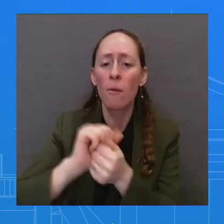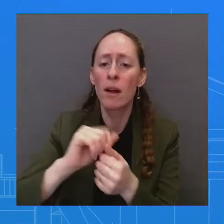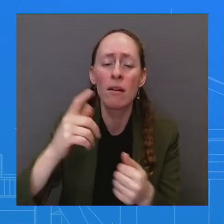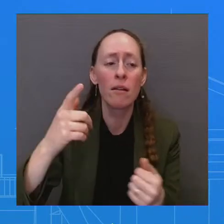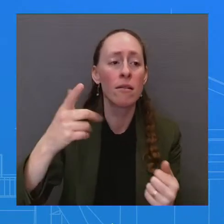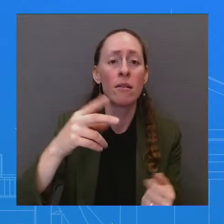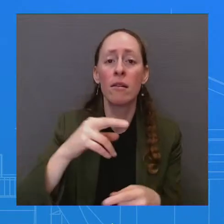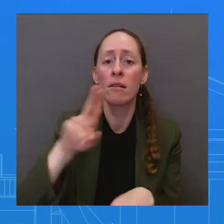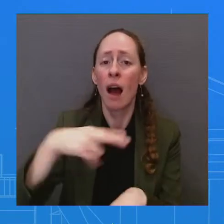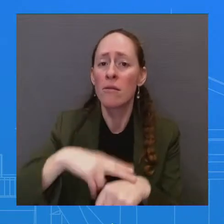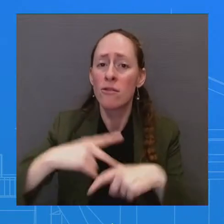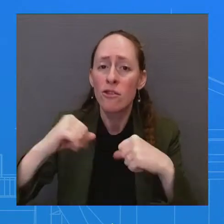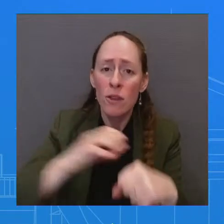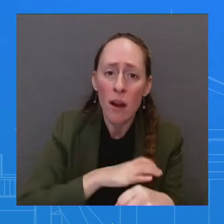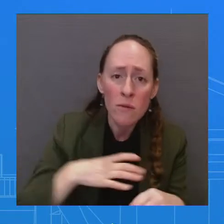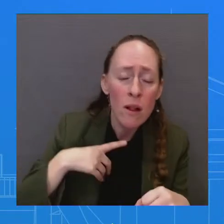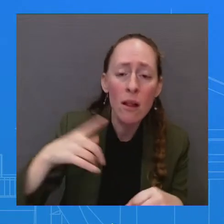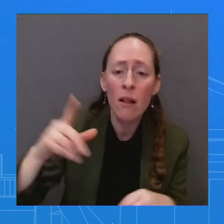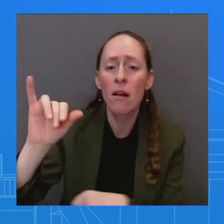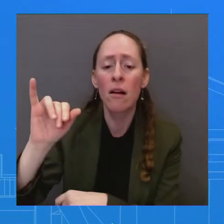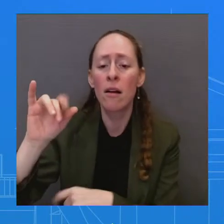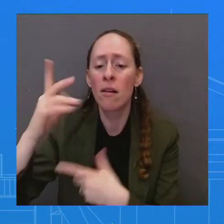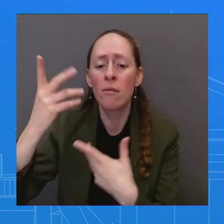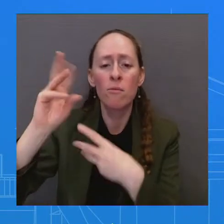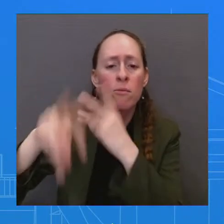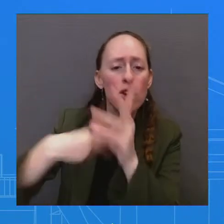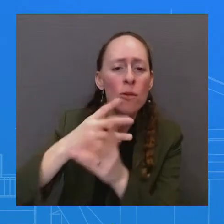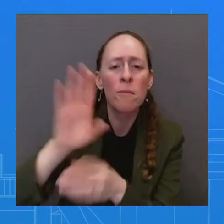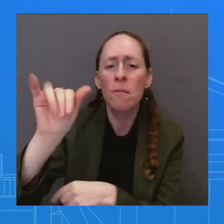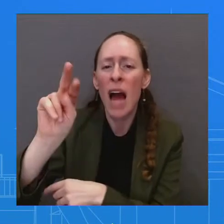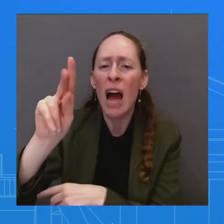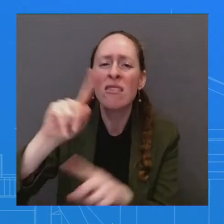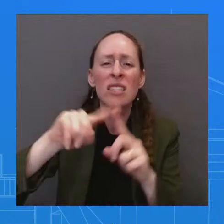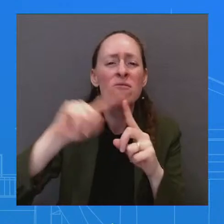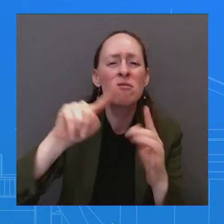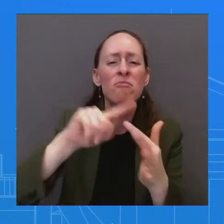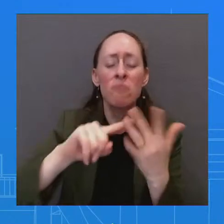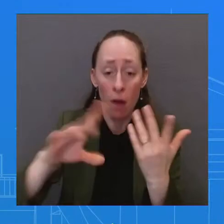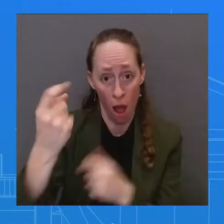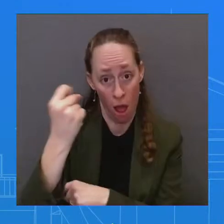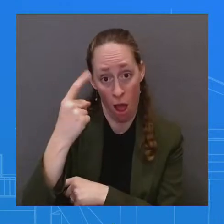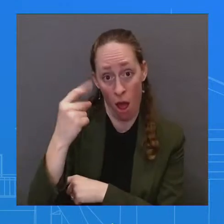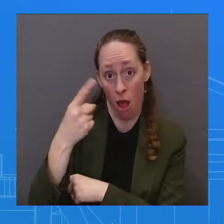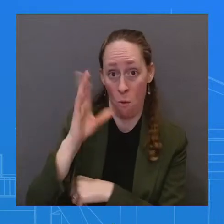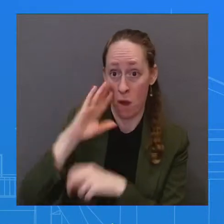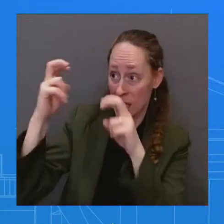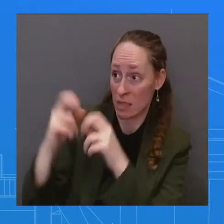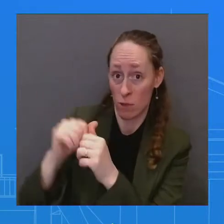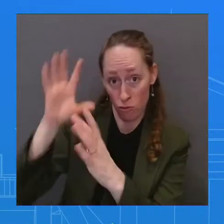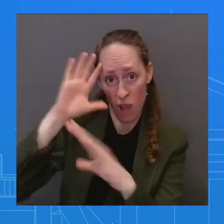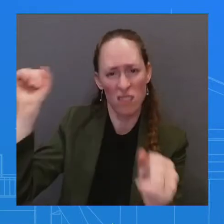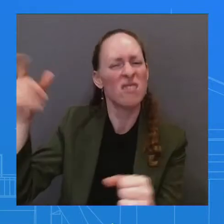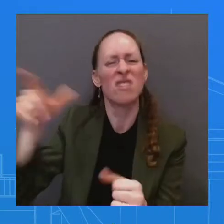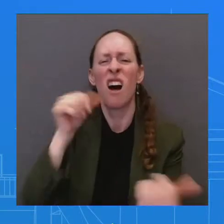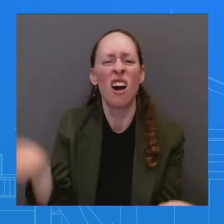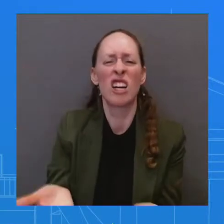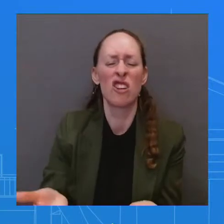The President will, as I think you know, will be on travel in the middle of the week. Ms. Jean-Pierre: Go ahead, Mary. The Press: Thank you. On the remaining Americans who are being held, do you have any more clarity on whether they're being held